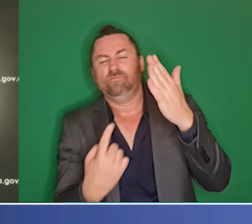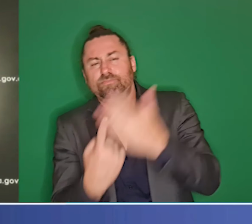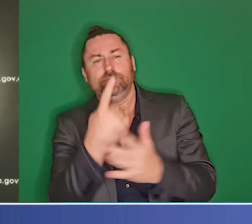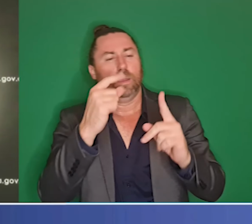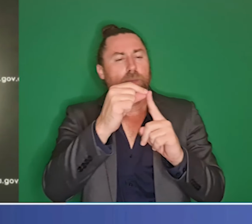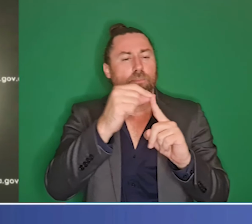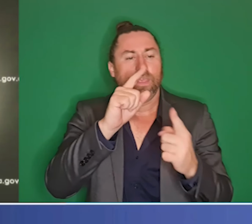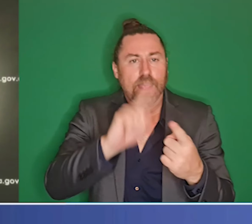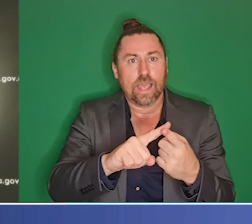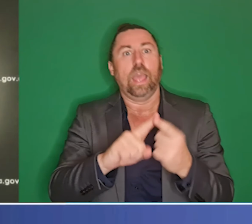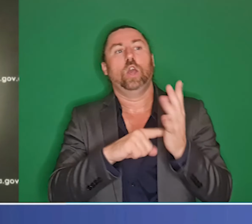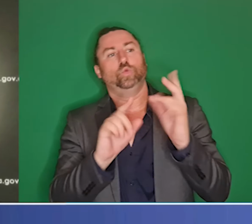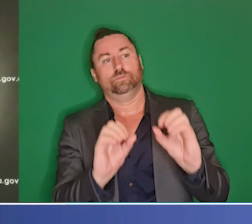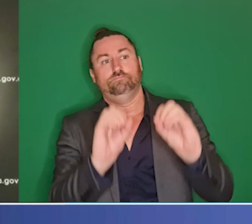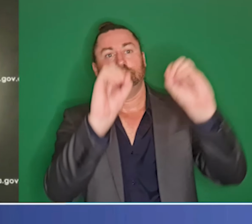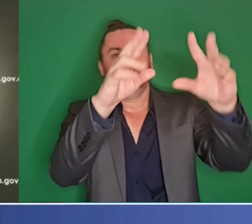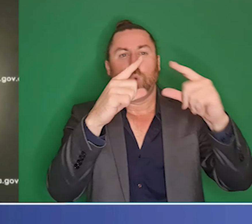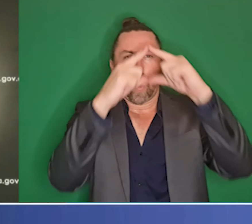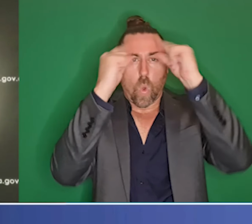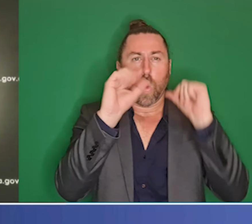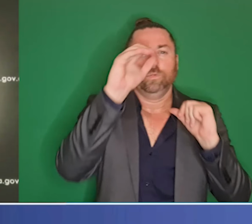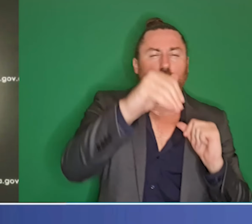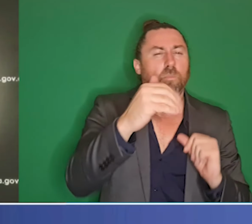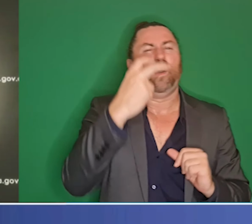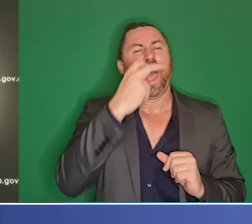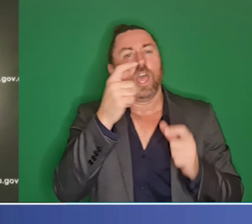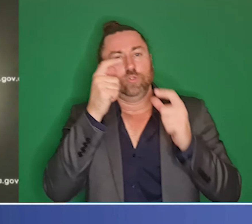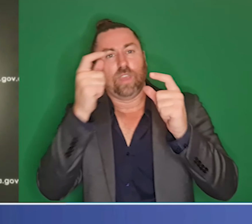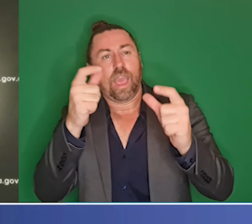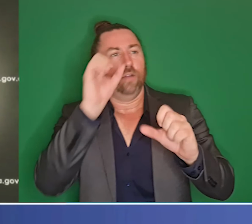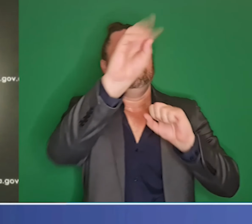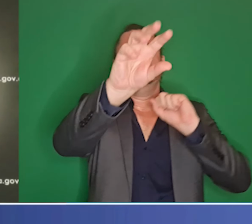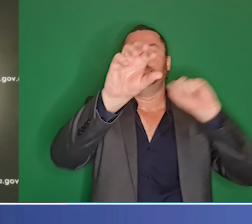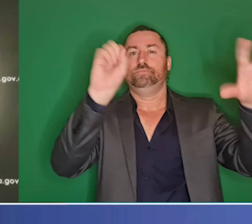to the aged care sector and facilities around the country.